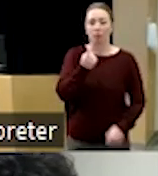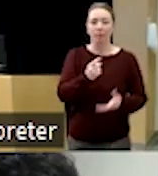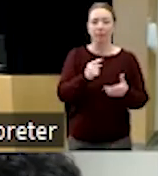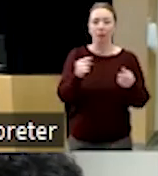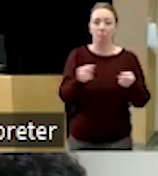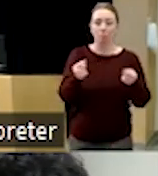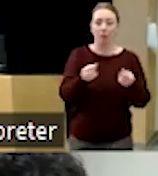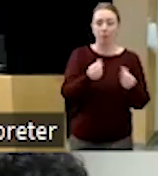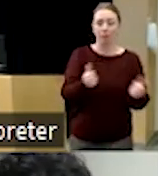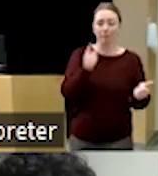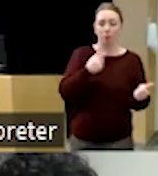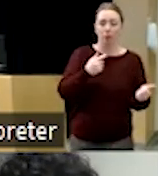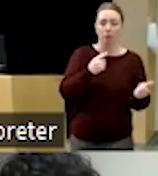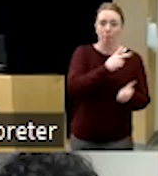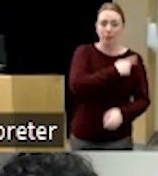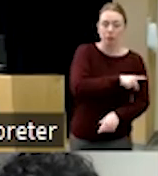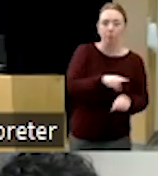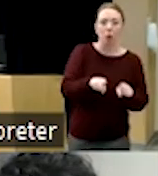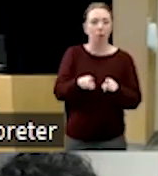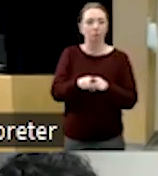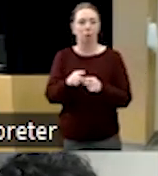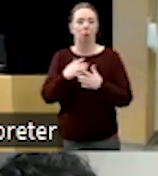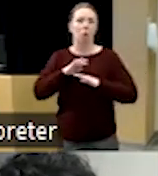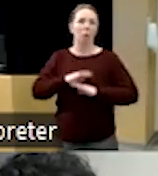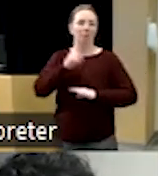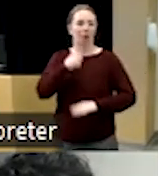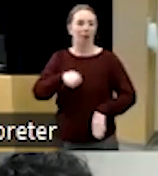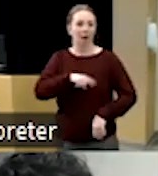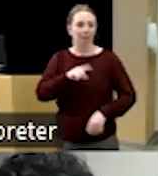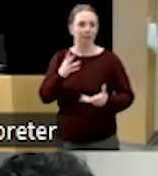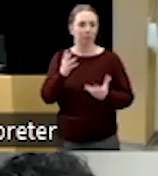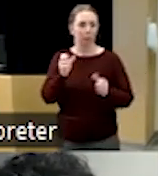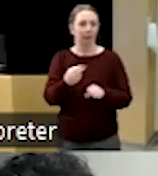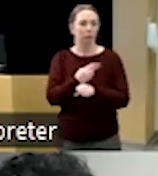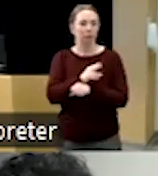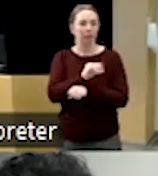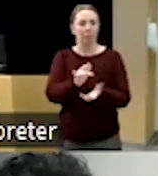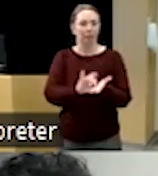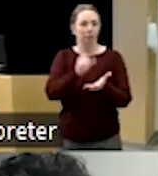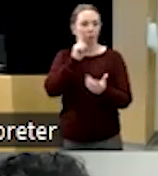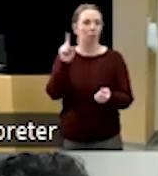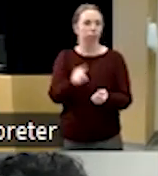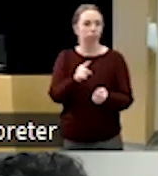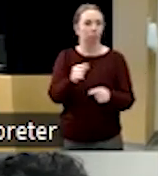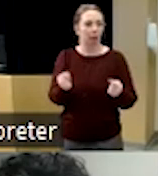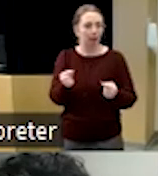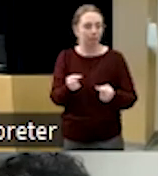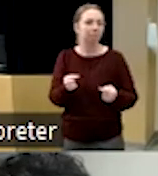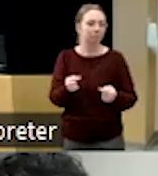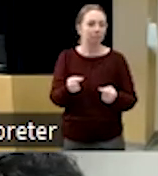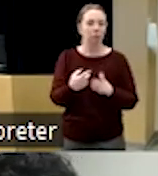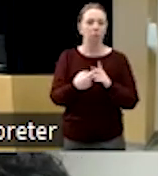for us because we're using these and starting from um my my um preparation for this talk